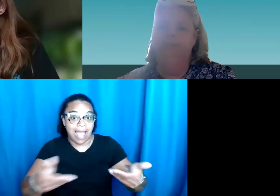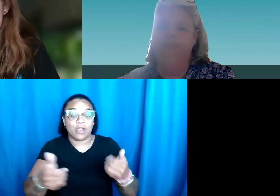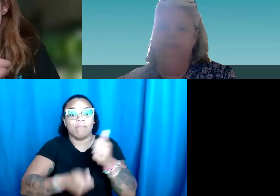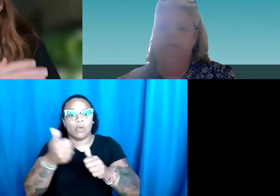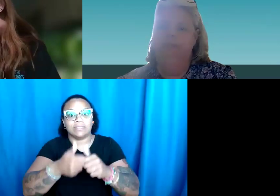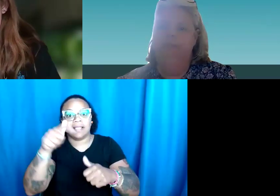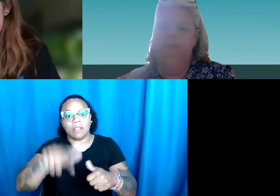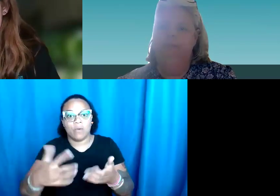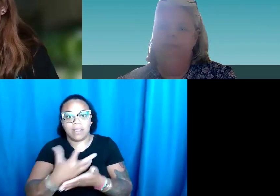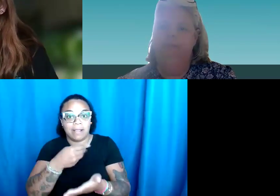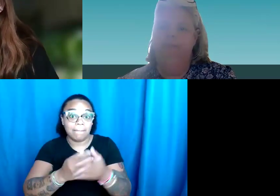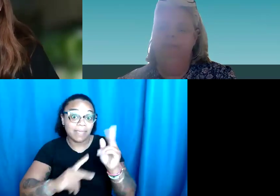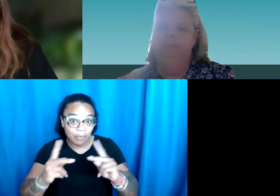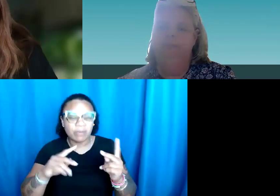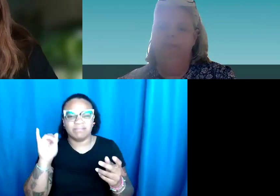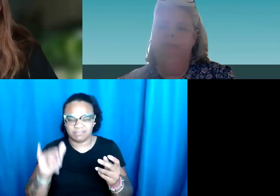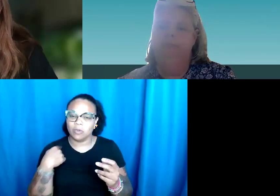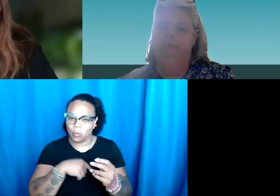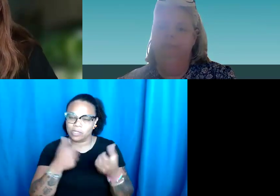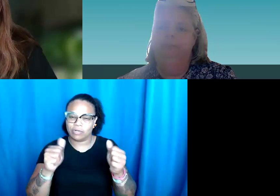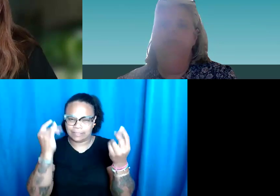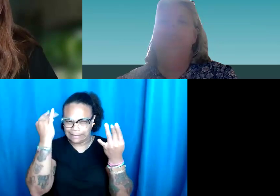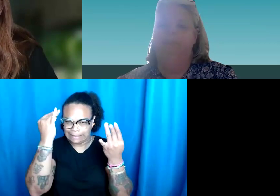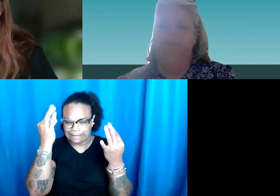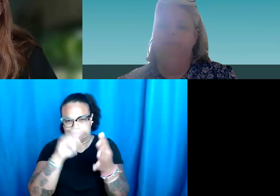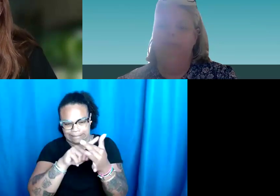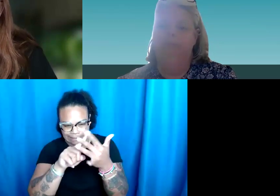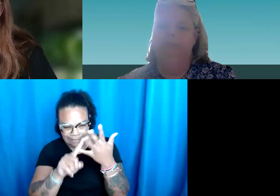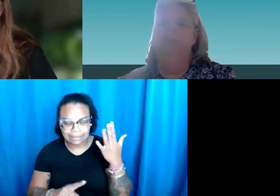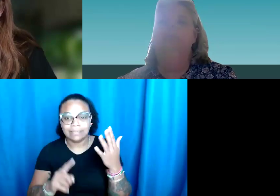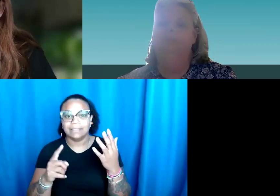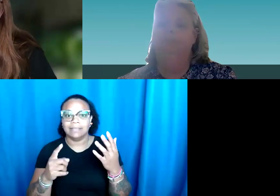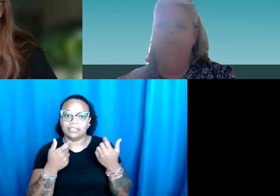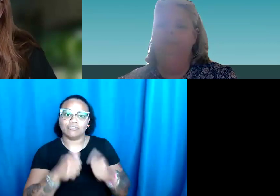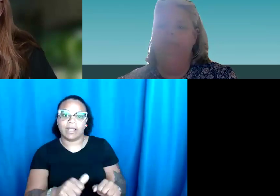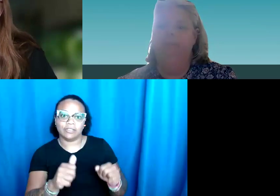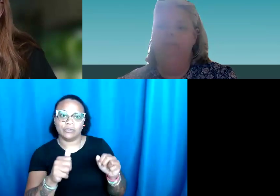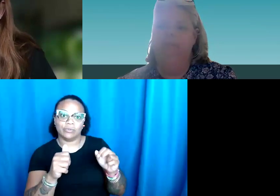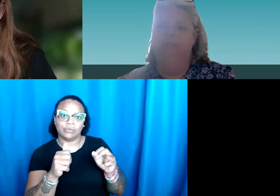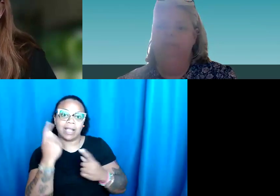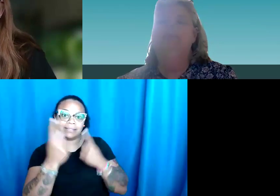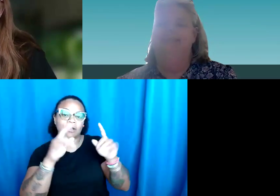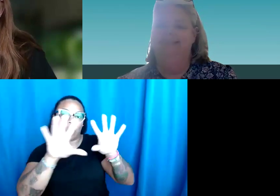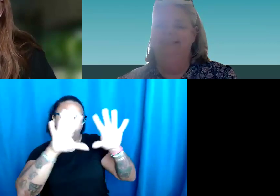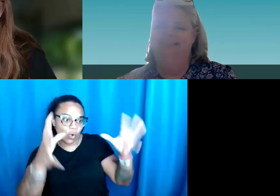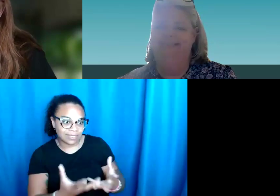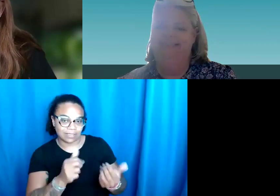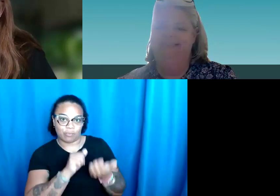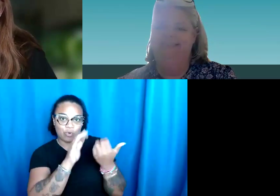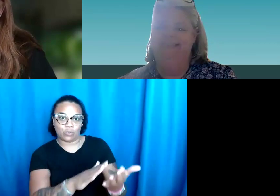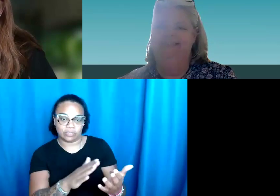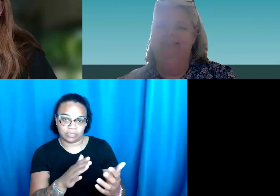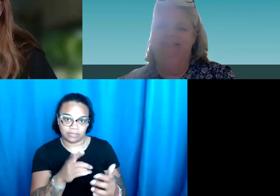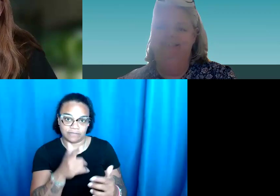So we kind of try to take in a really wholistic approach on the who can come through our programs